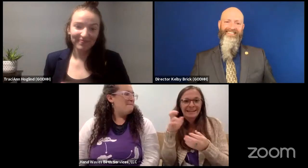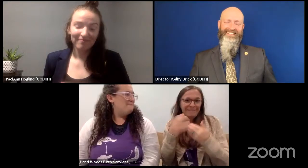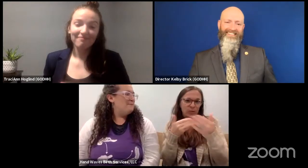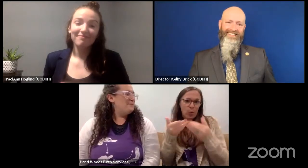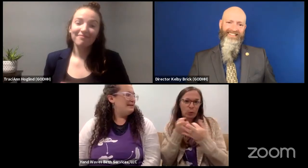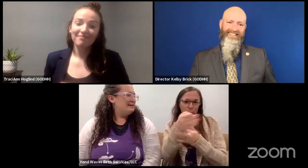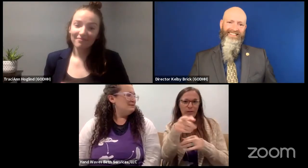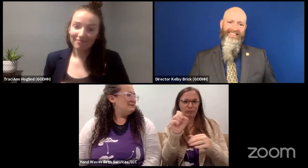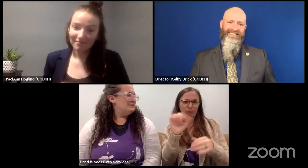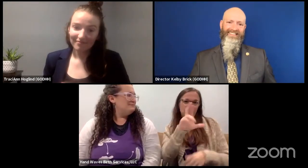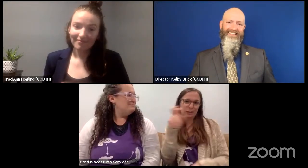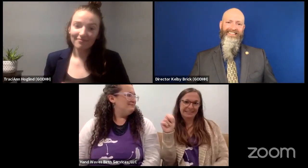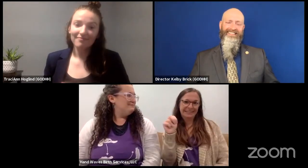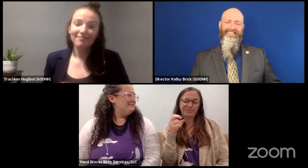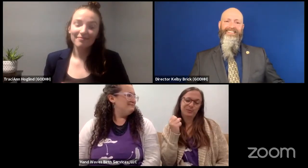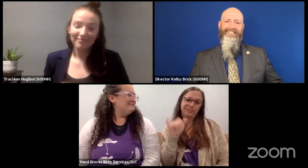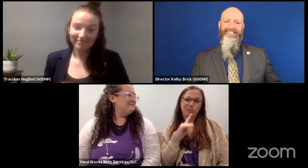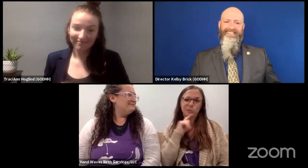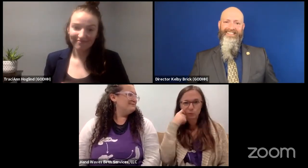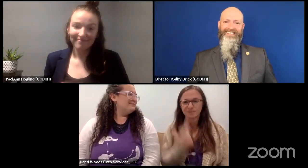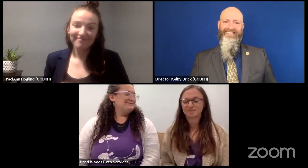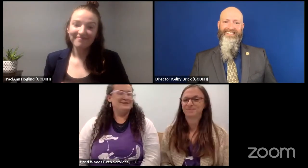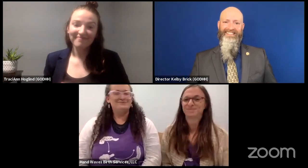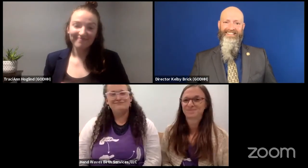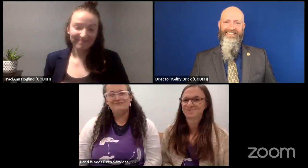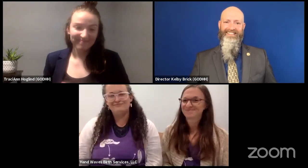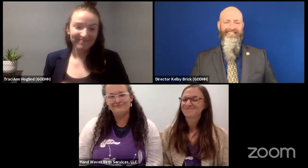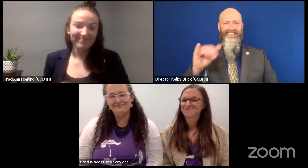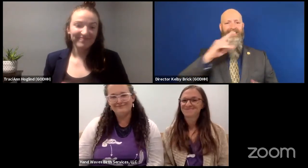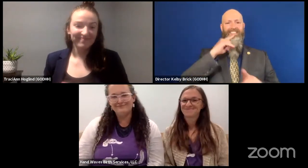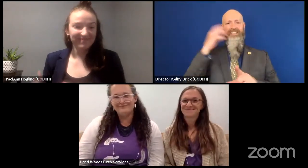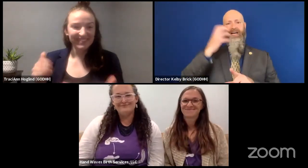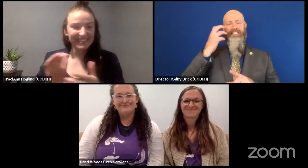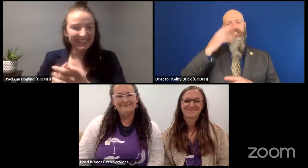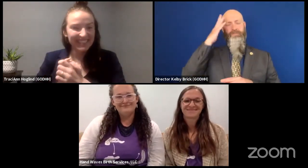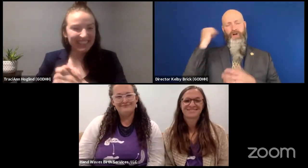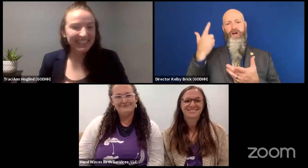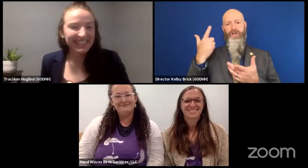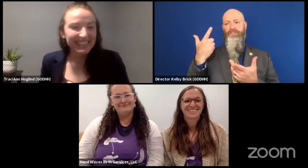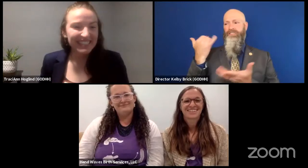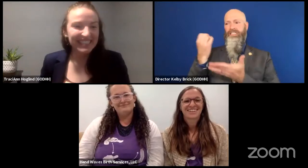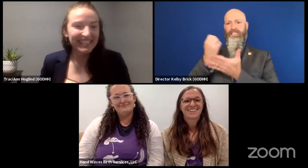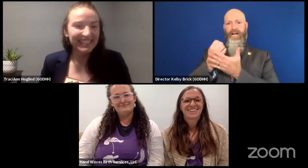with families and provide information even through this crisis, and we can do it remotely.